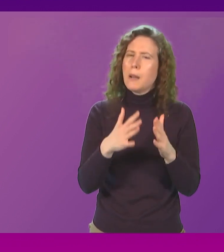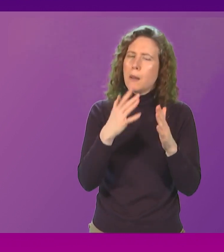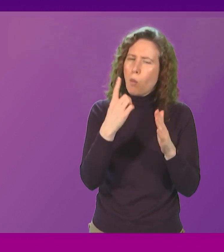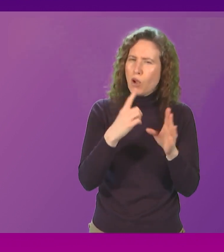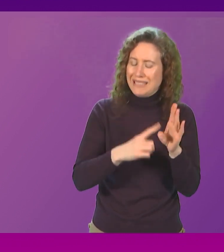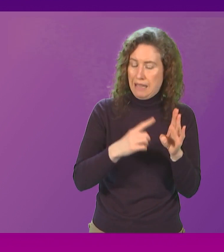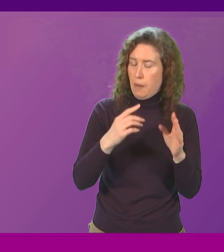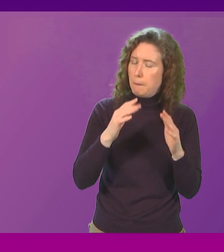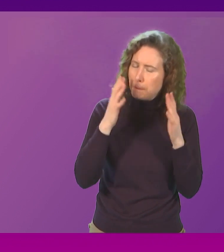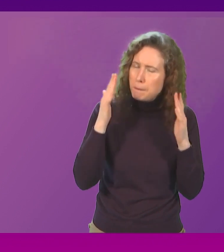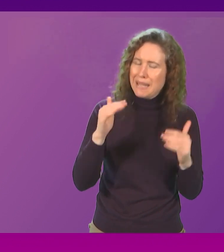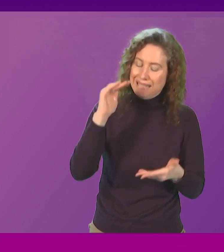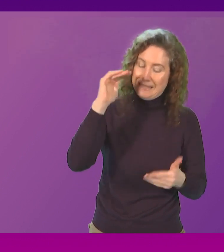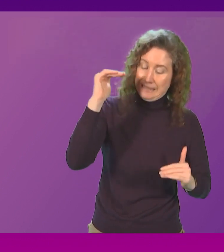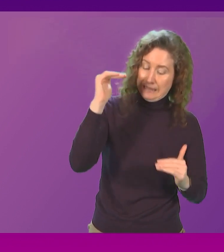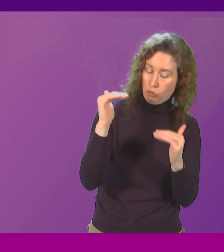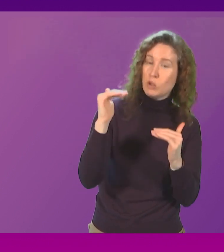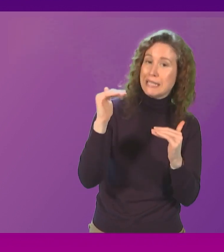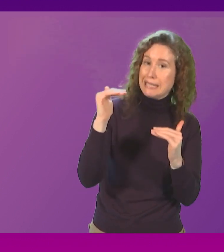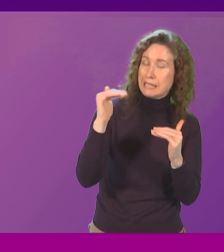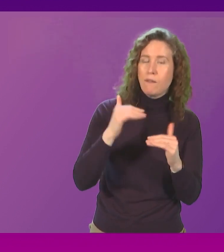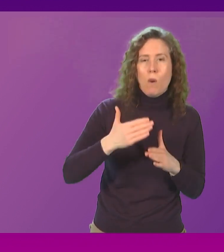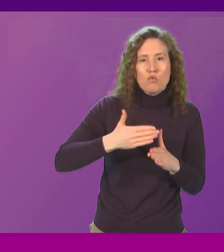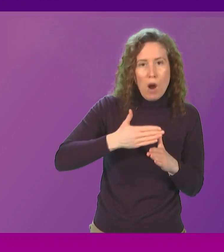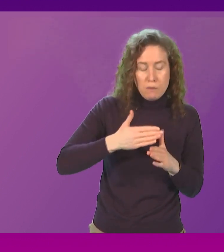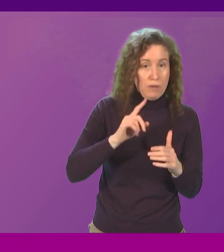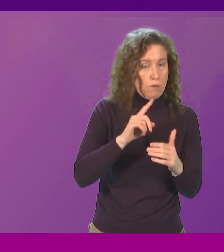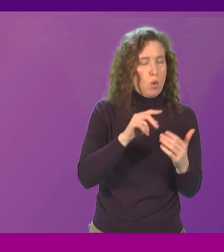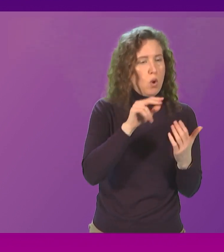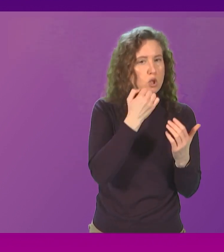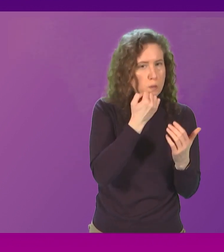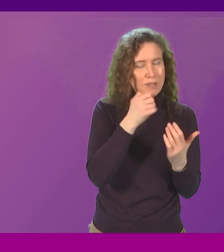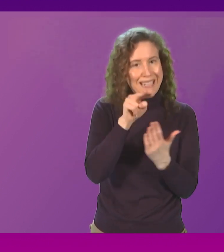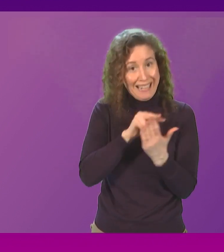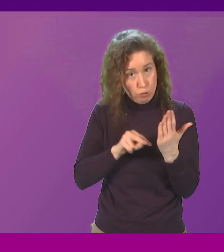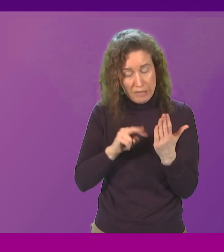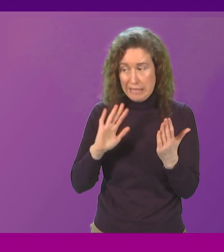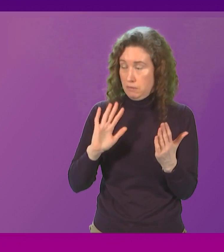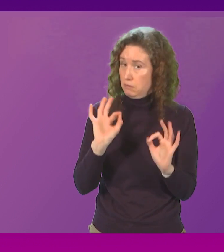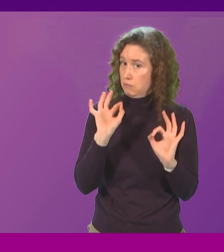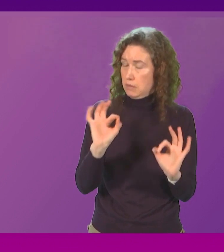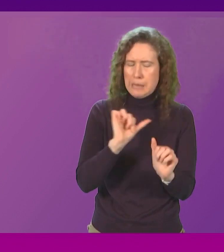decrease in the poverty-related gap in primary numeracy and literacy levels since records began.